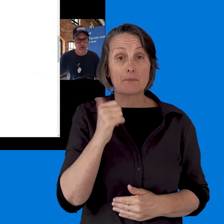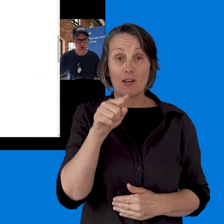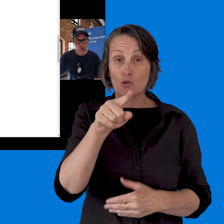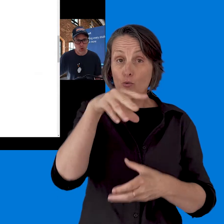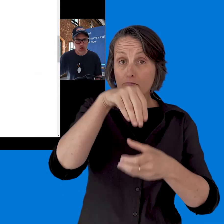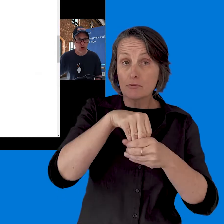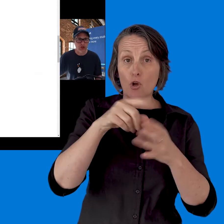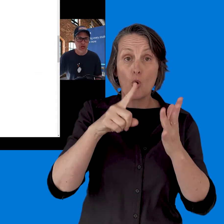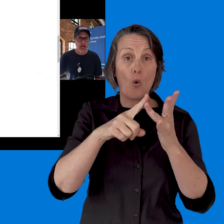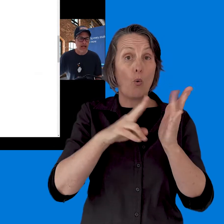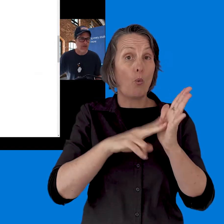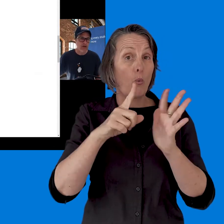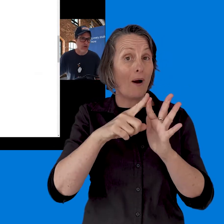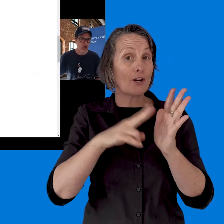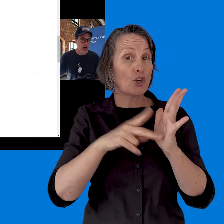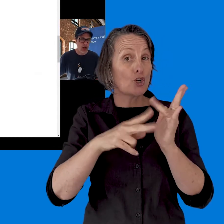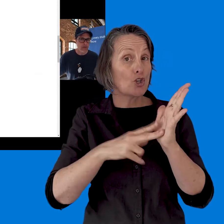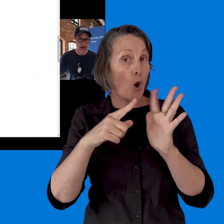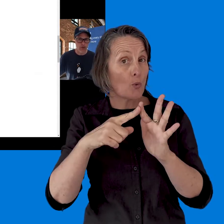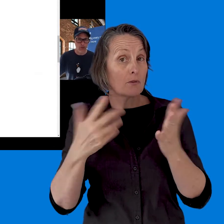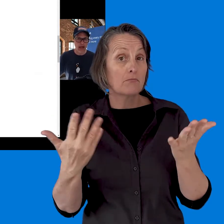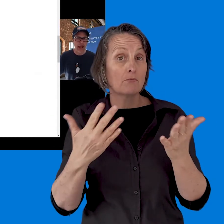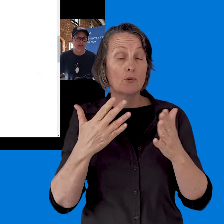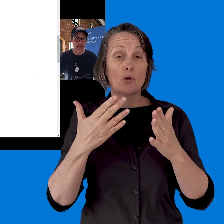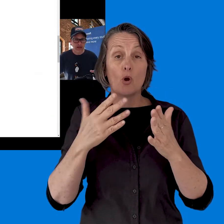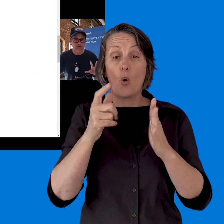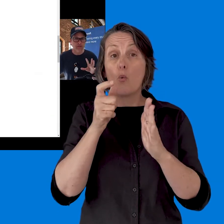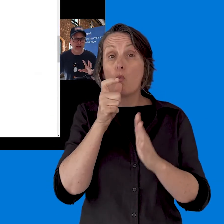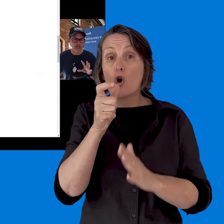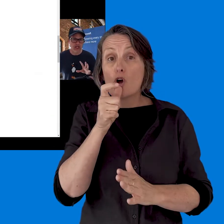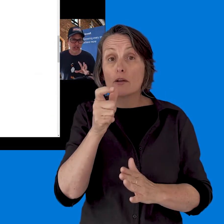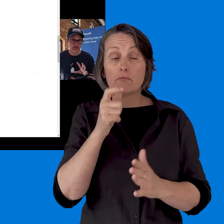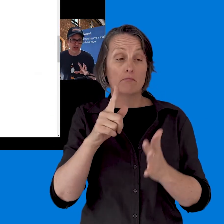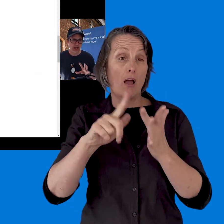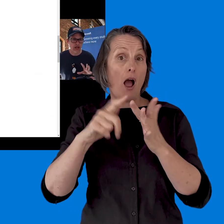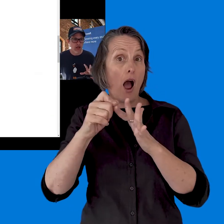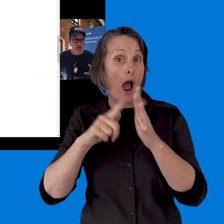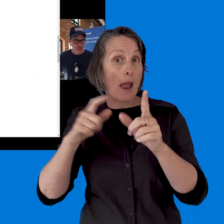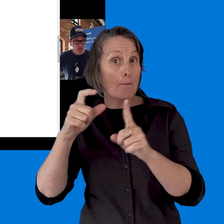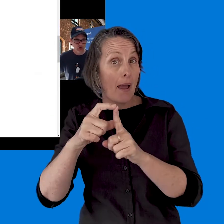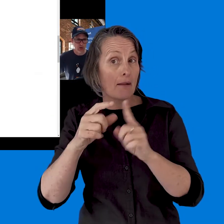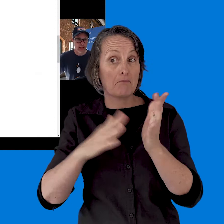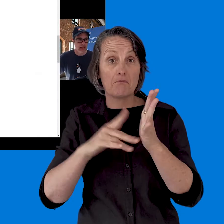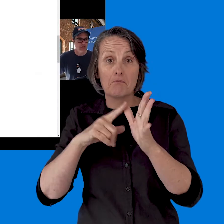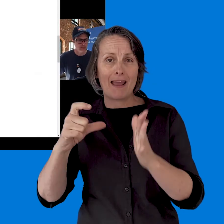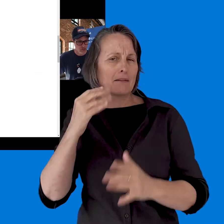whether you're on Word and even if you're on an iPad or Mac, that information is there for you. OK.